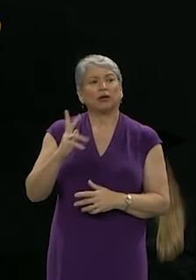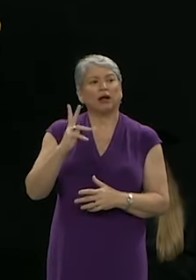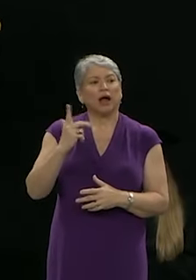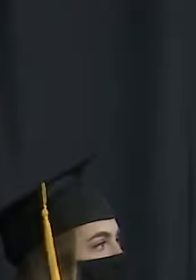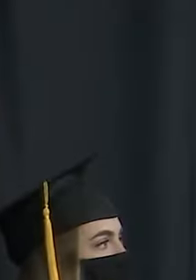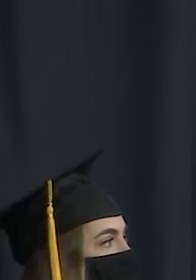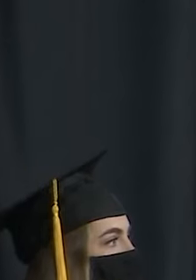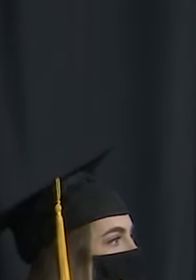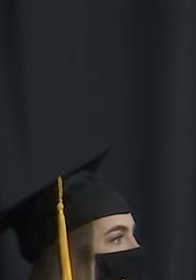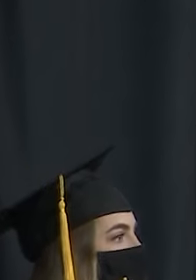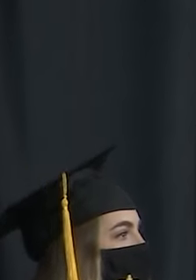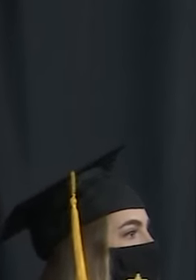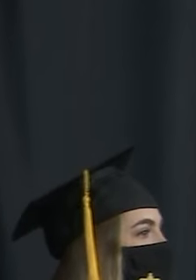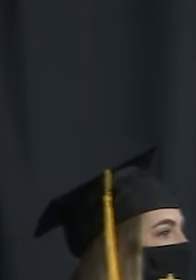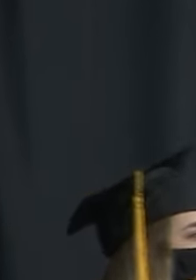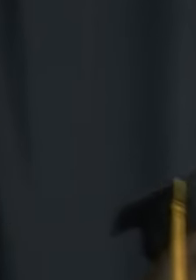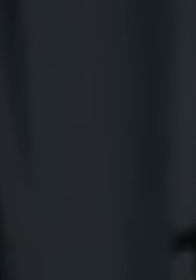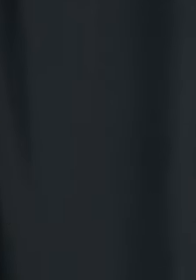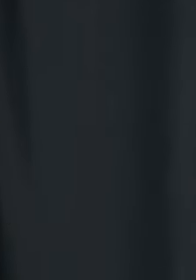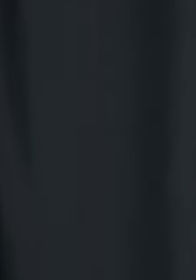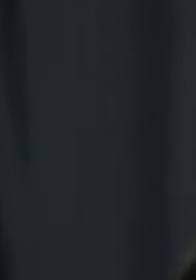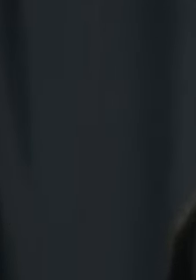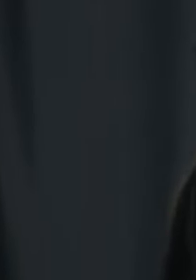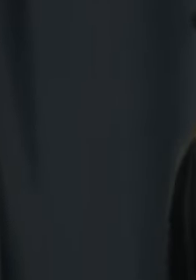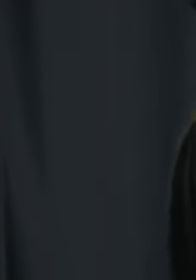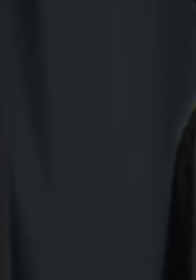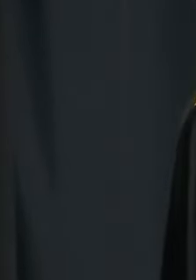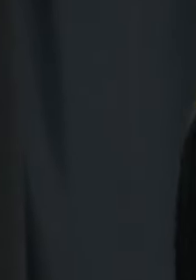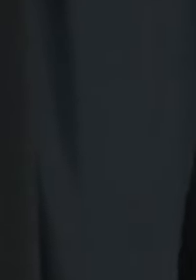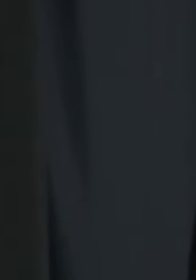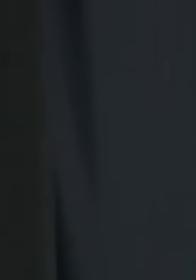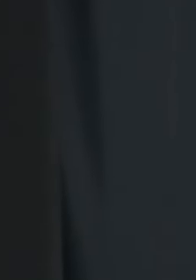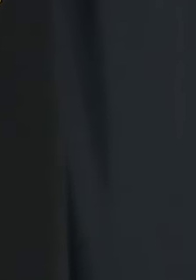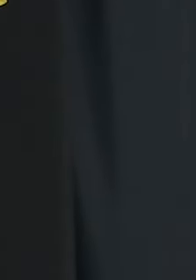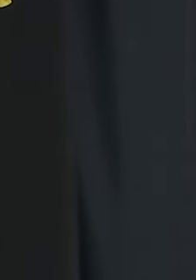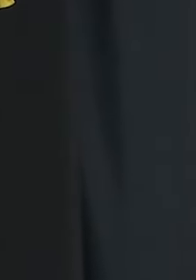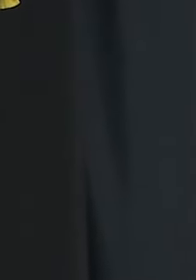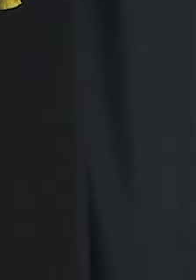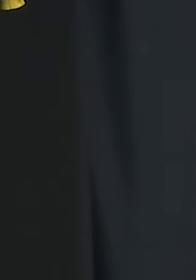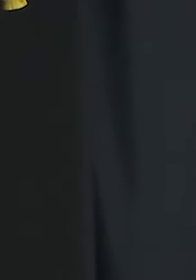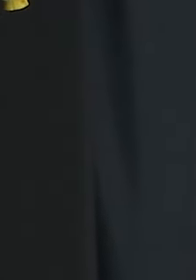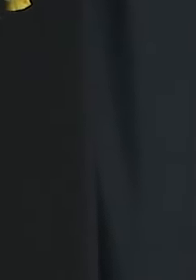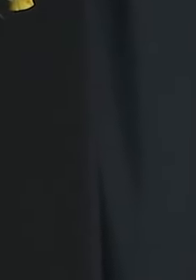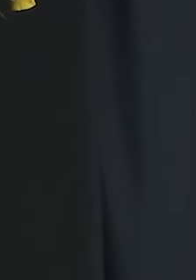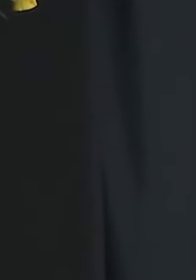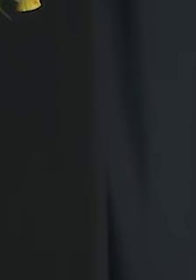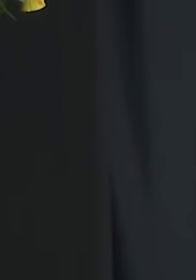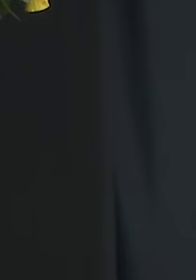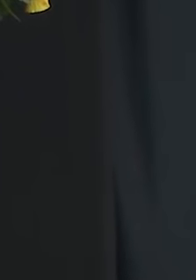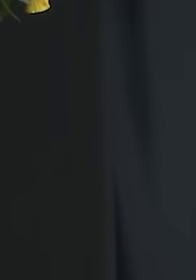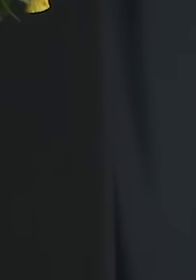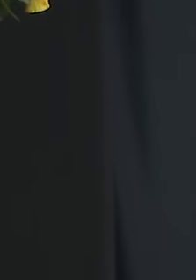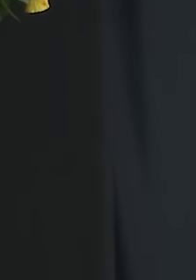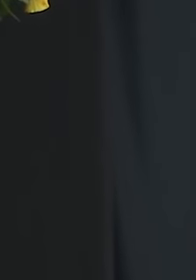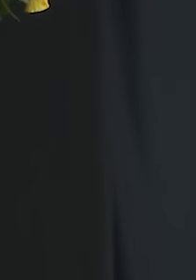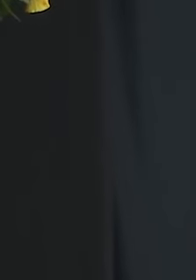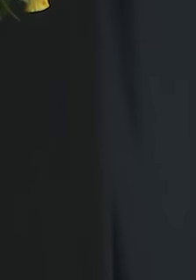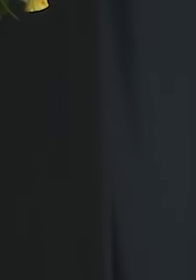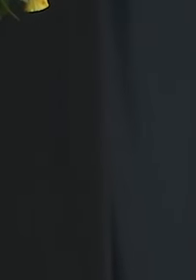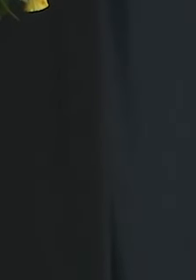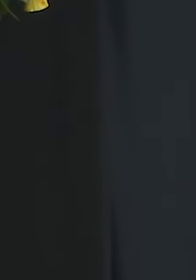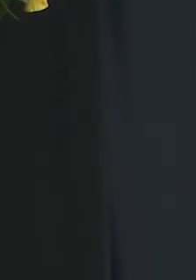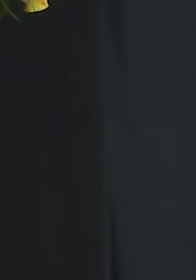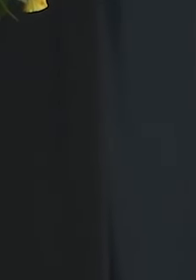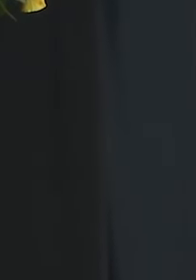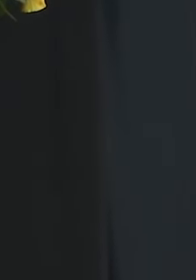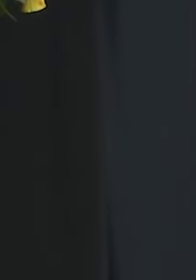Ms. Rachel Shoemaker, 2020-2021 President of the Student Government Association;